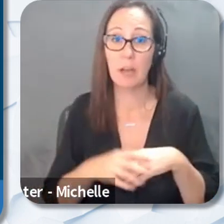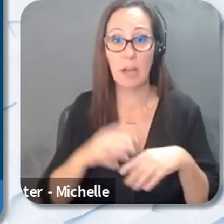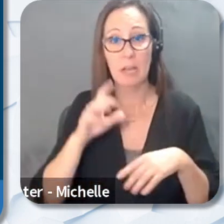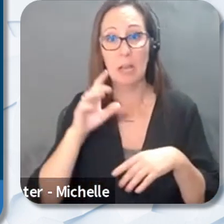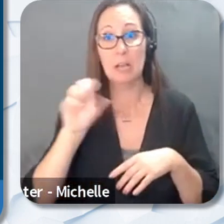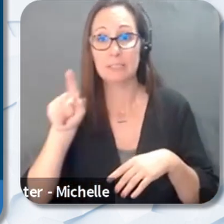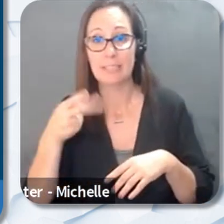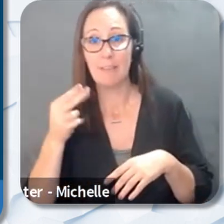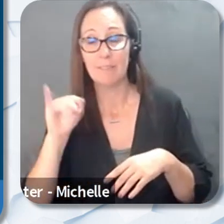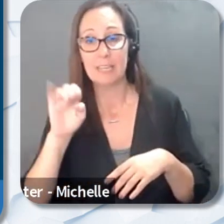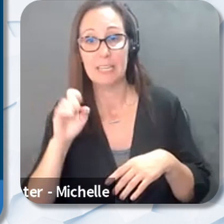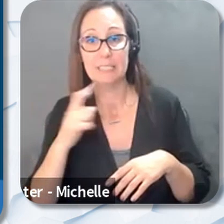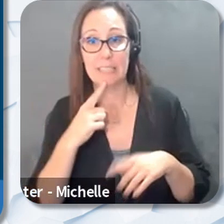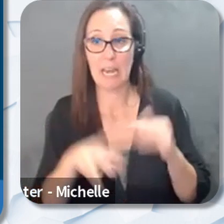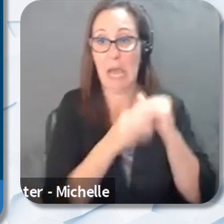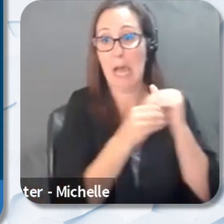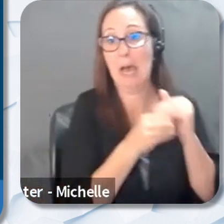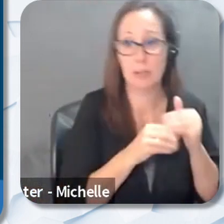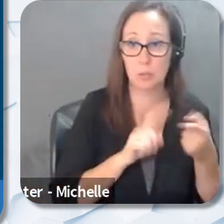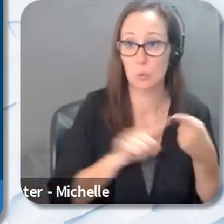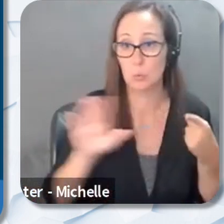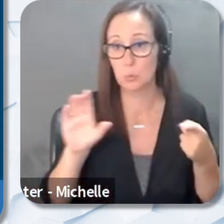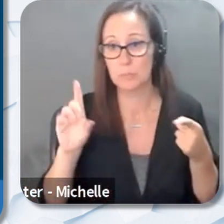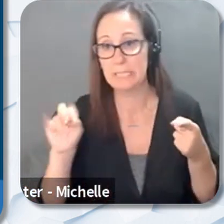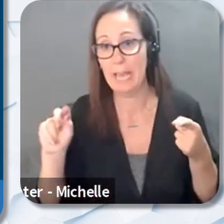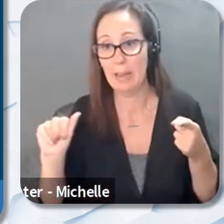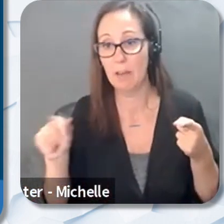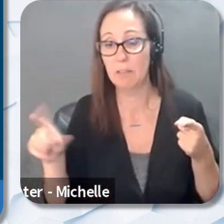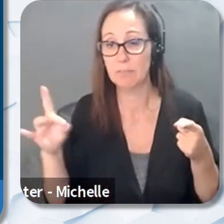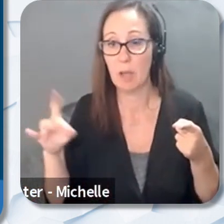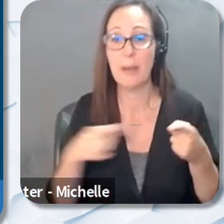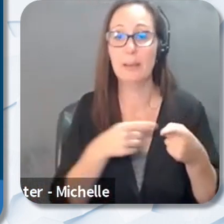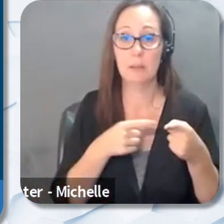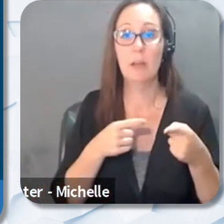in addition to what deanna just shared just some additional things that we've implemented is.